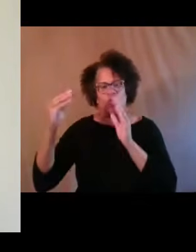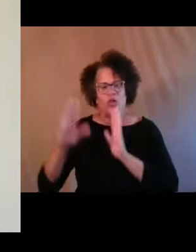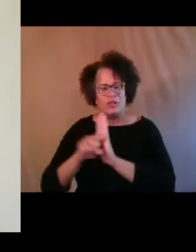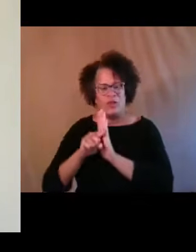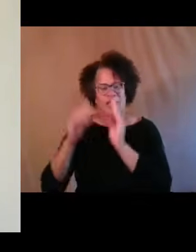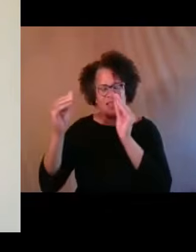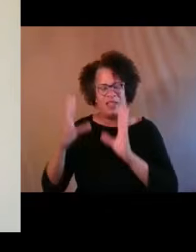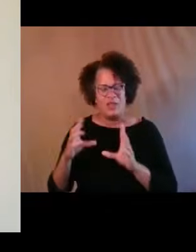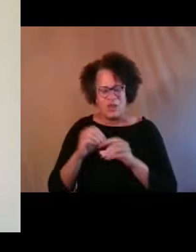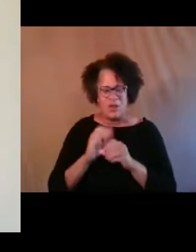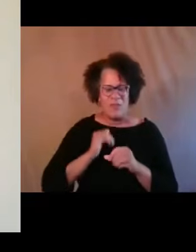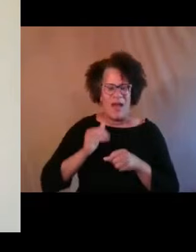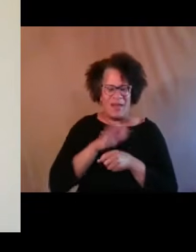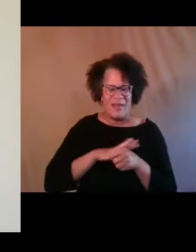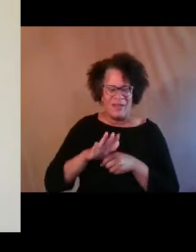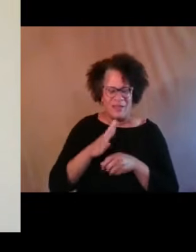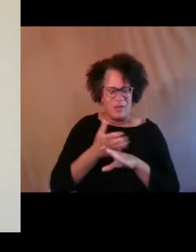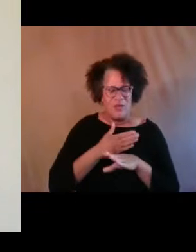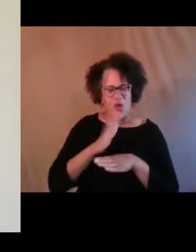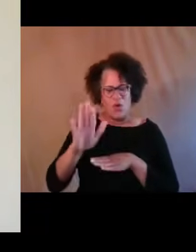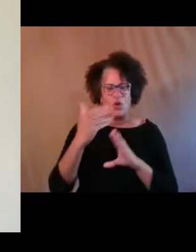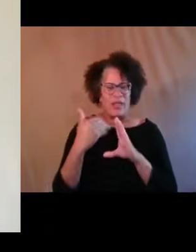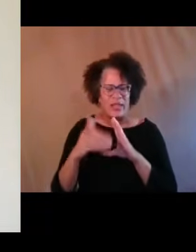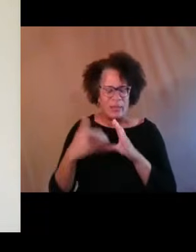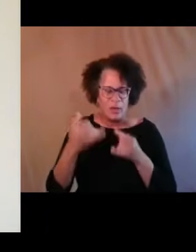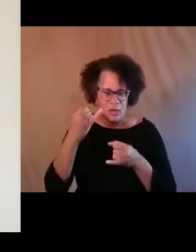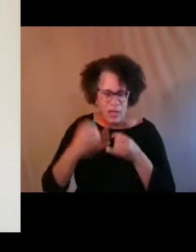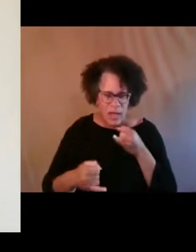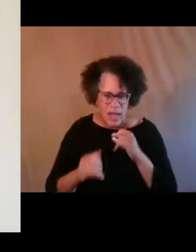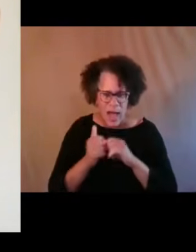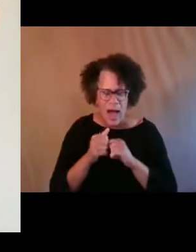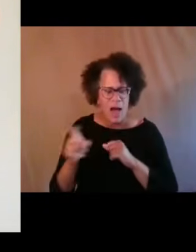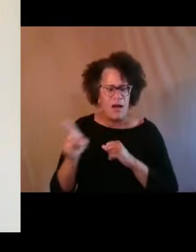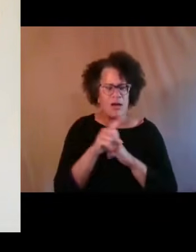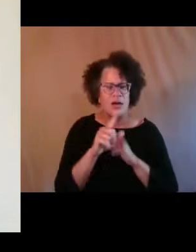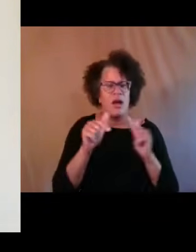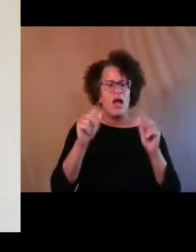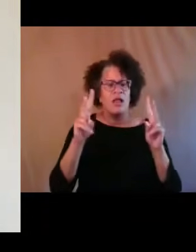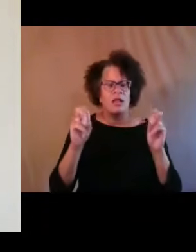to end all her emails 'bet you love could make it better.'